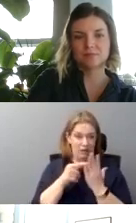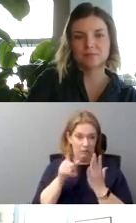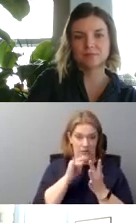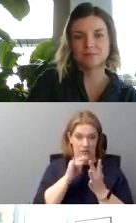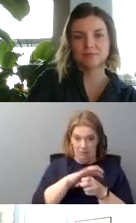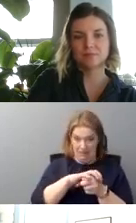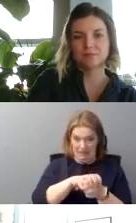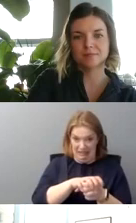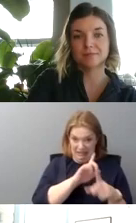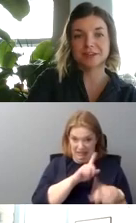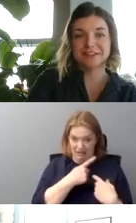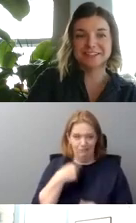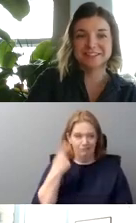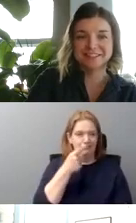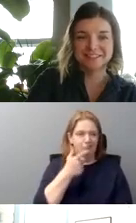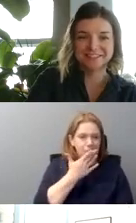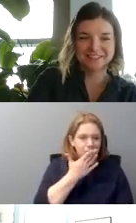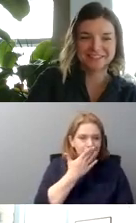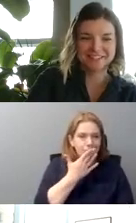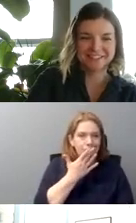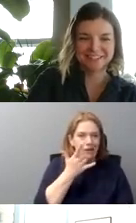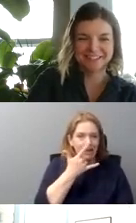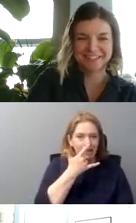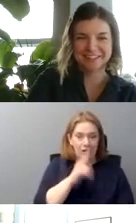smell like or look like, but we're not going to do that.